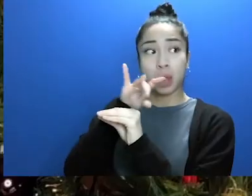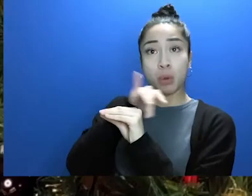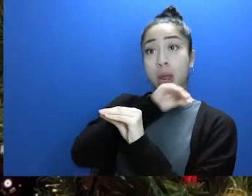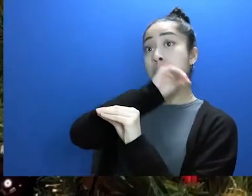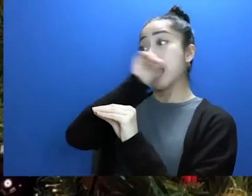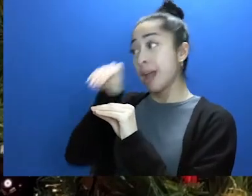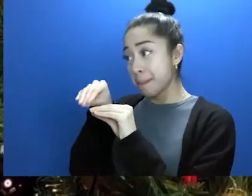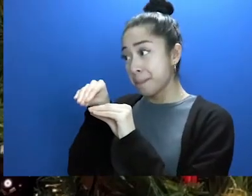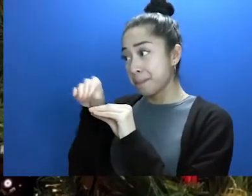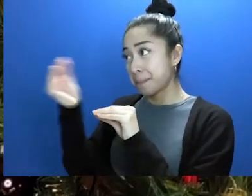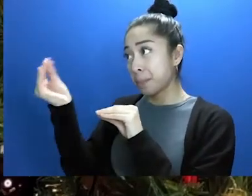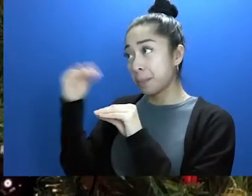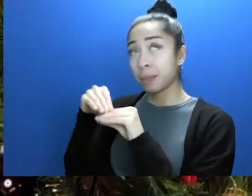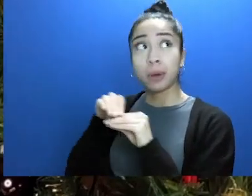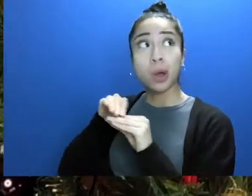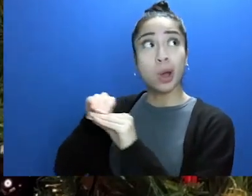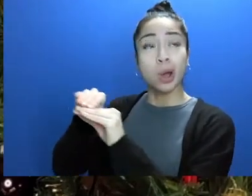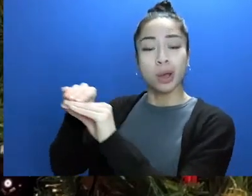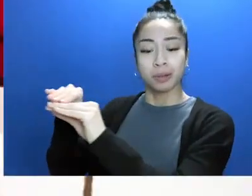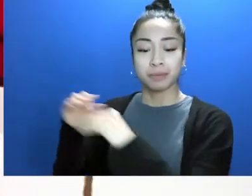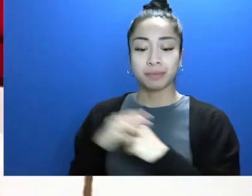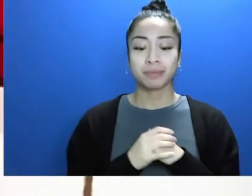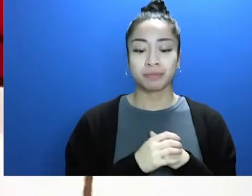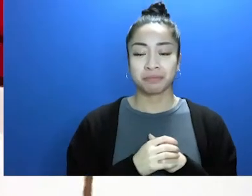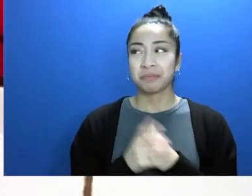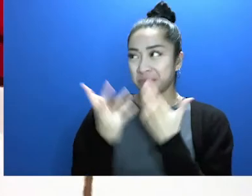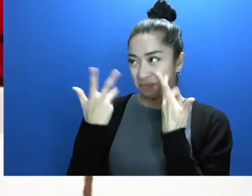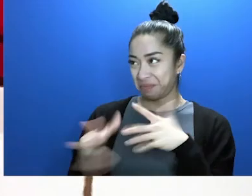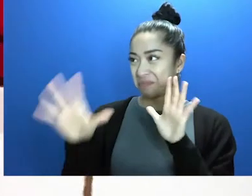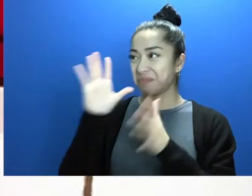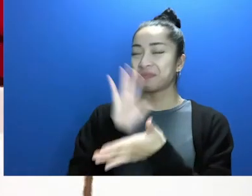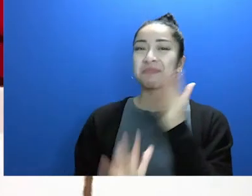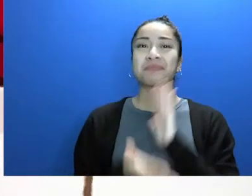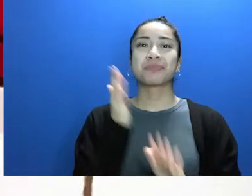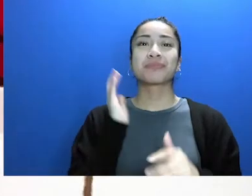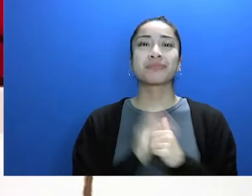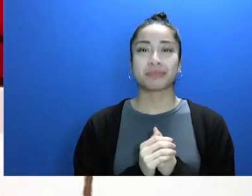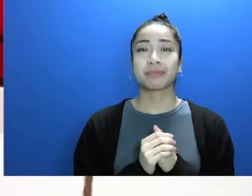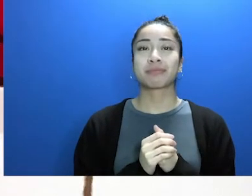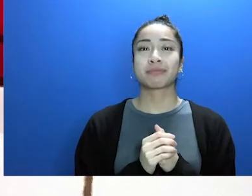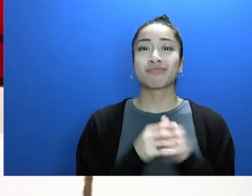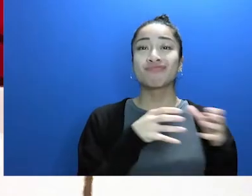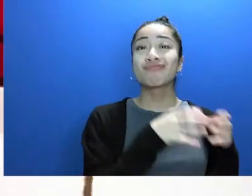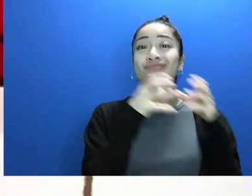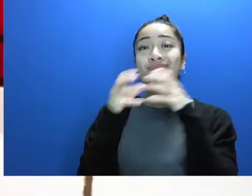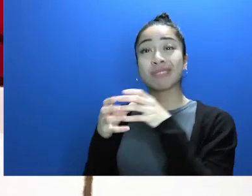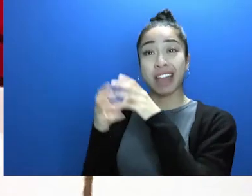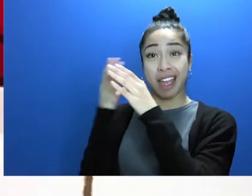as they stood on the sidewalk awaiting their car clara saw a white flash darting from afar